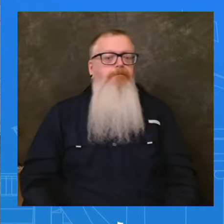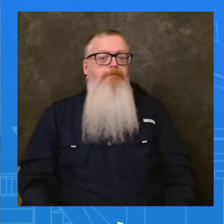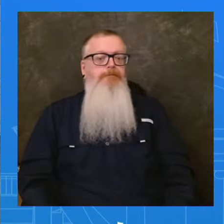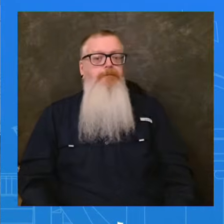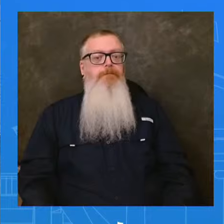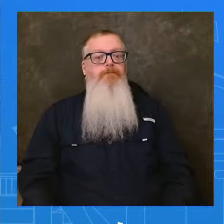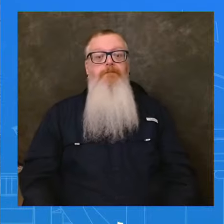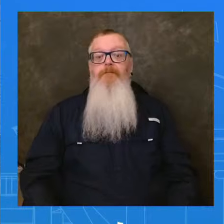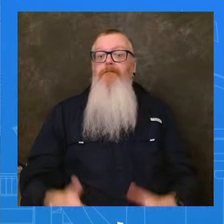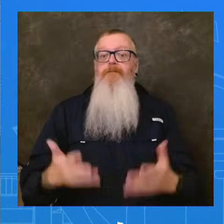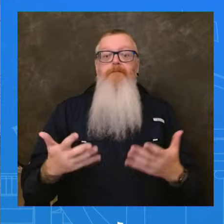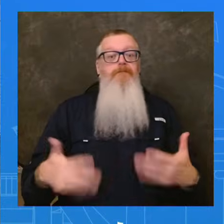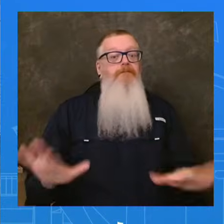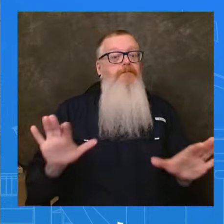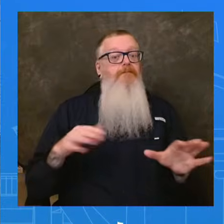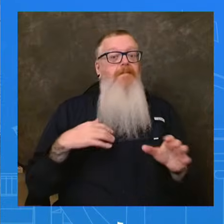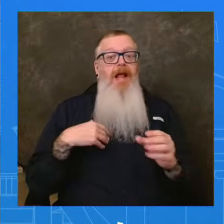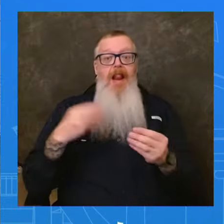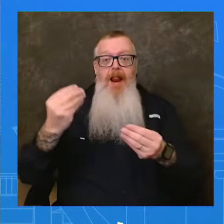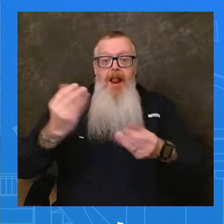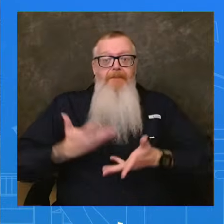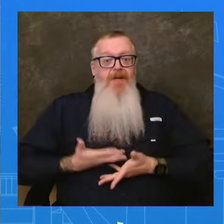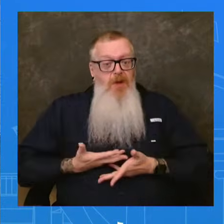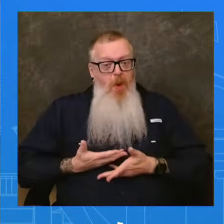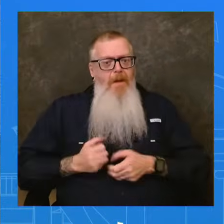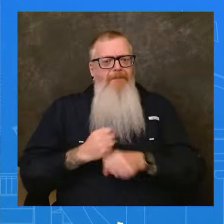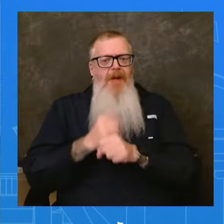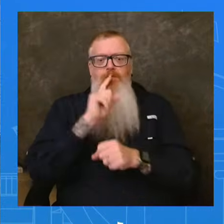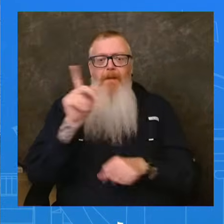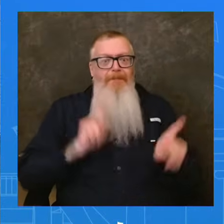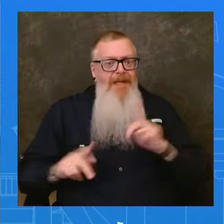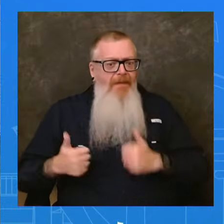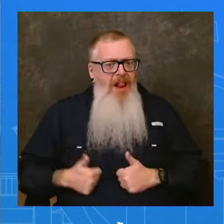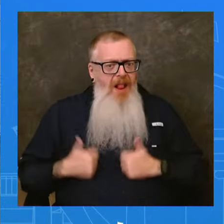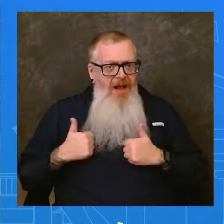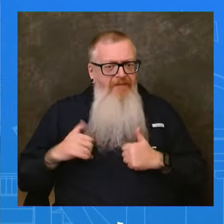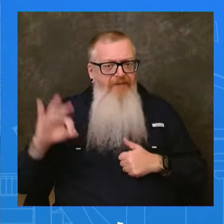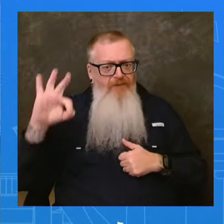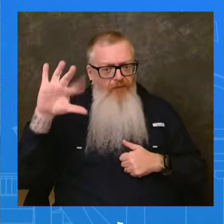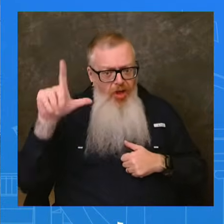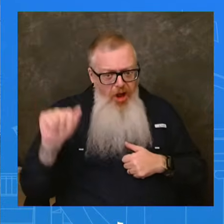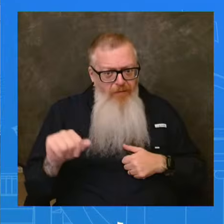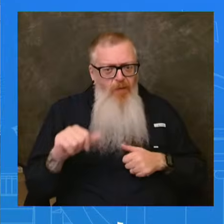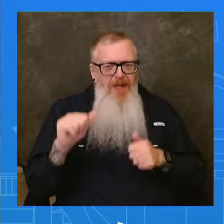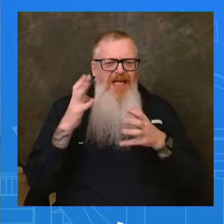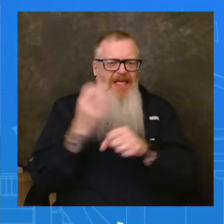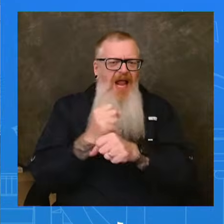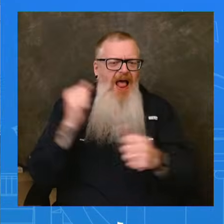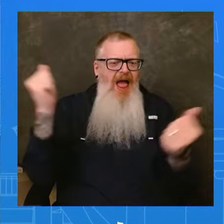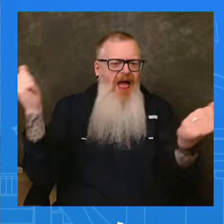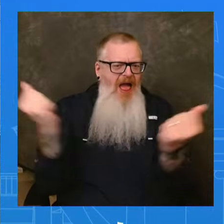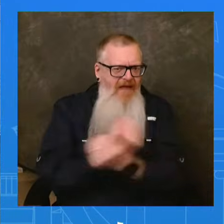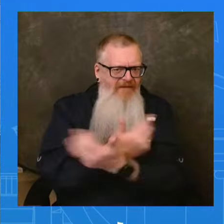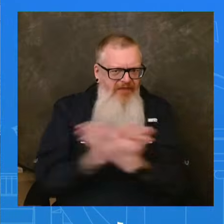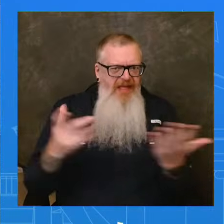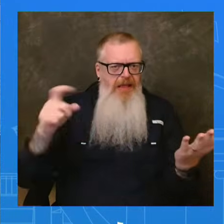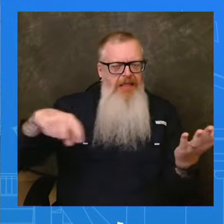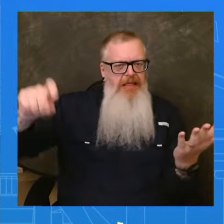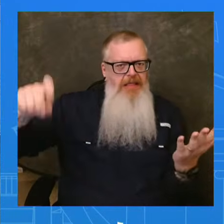to make sure that Floridians continue to get everything they need. I want to be clear, we at FEMA stand ready